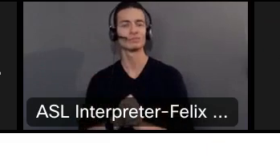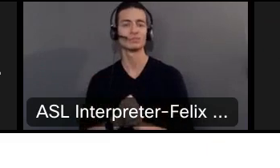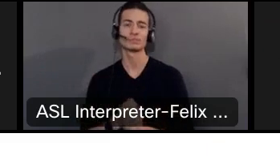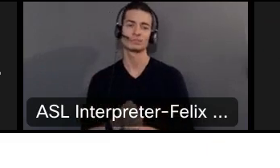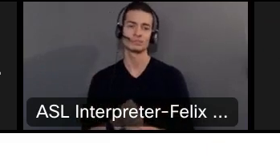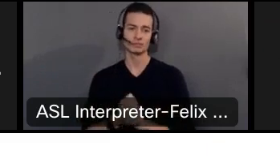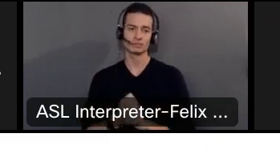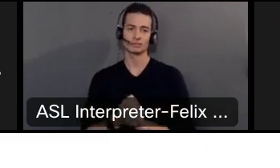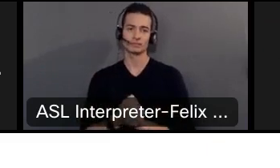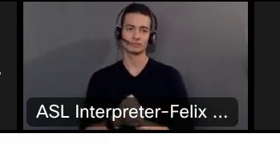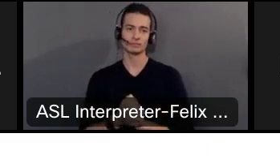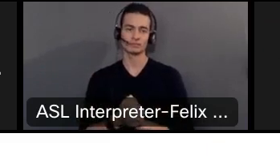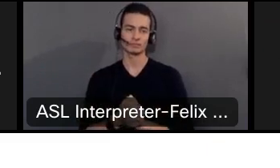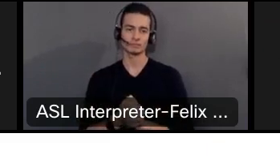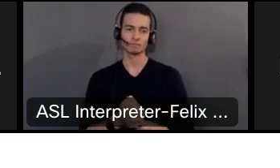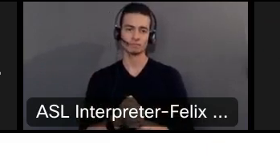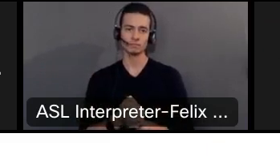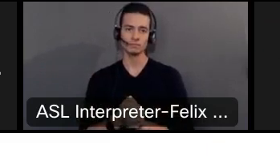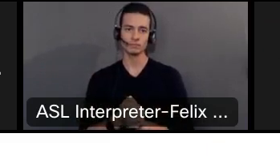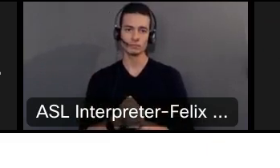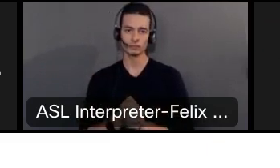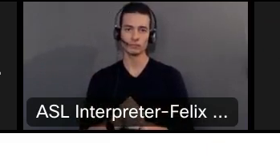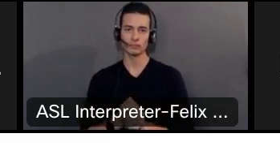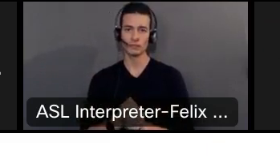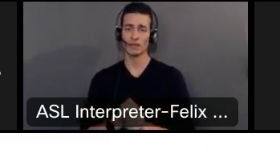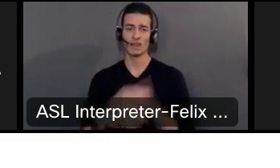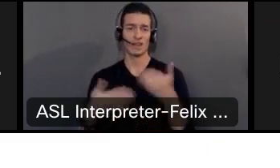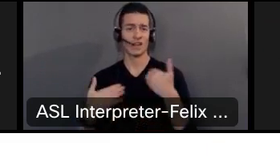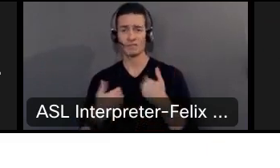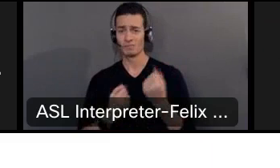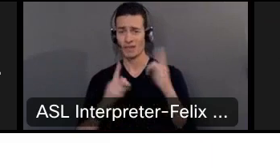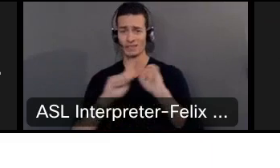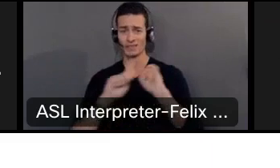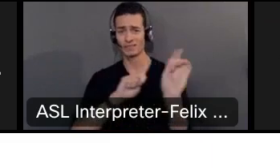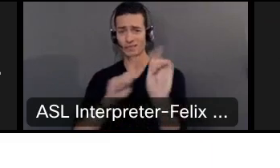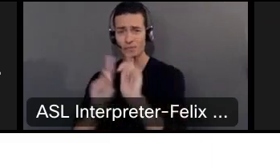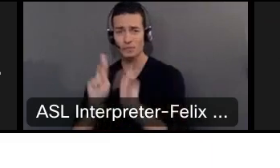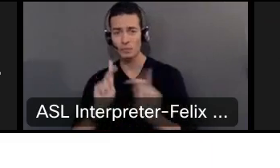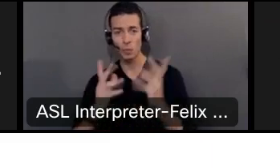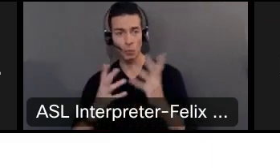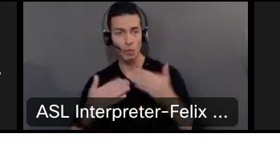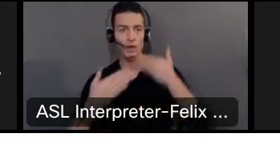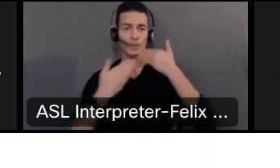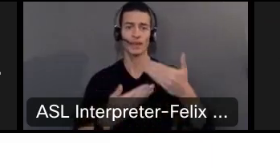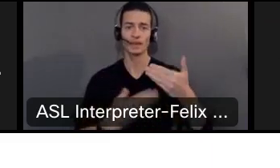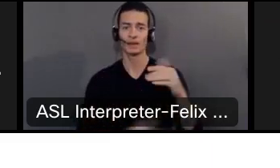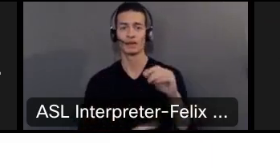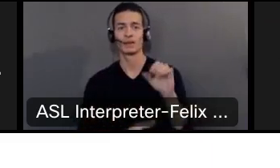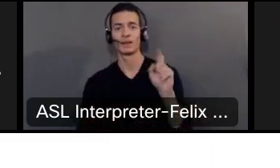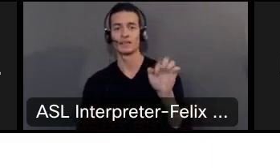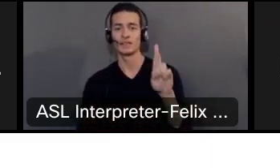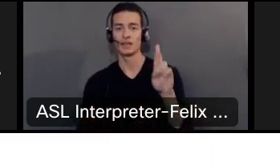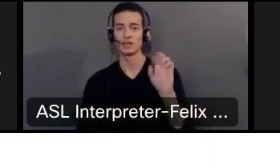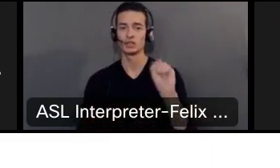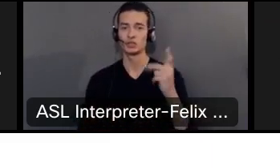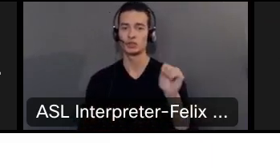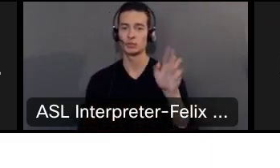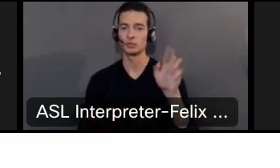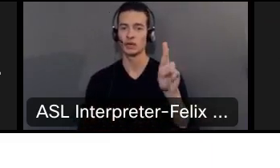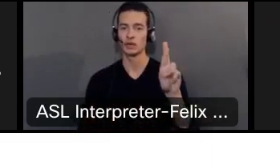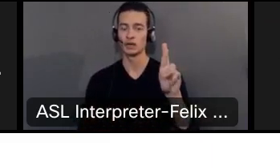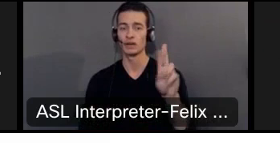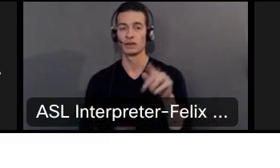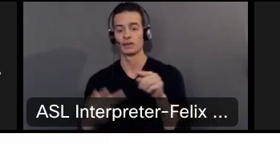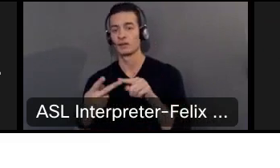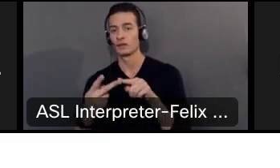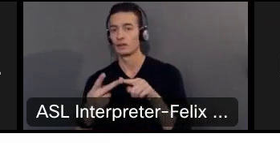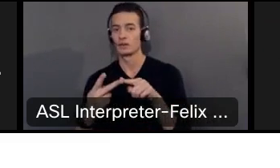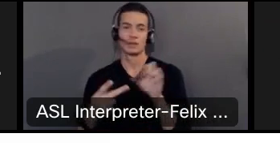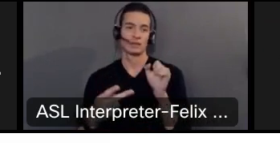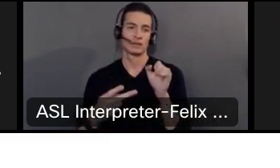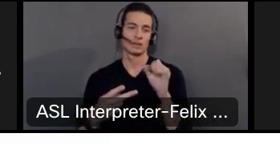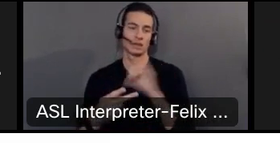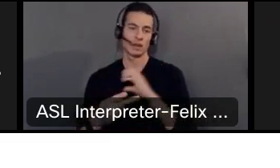That have partnerships around the stakeholders that we would like to acknowledge being Senator Charles Schumer Congress from Greece. Main Congressman Gregory meets Queen's borough president.